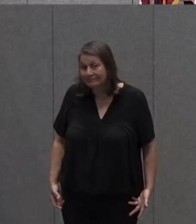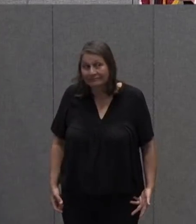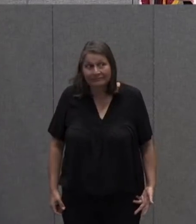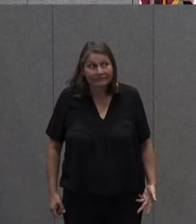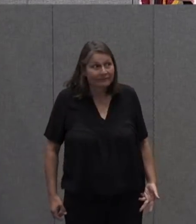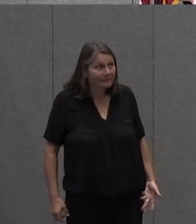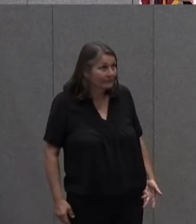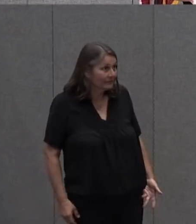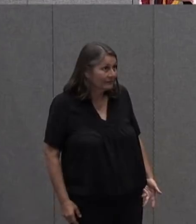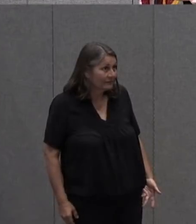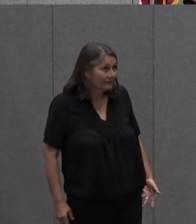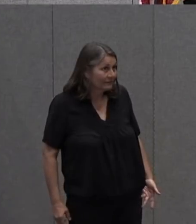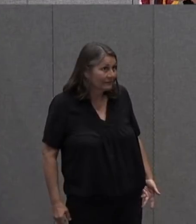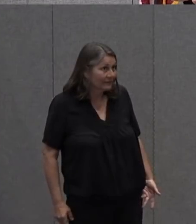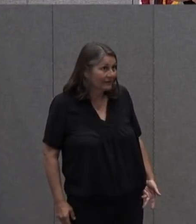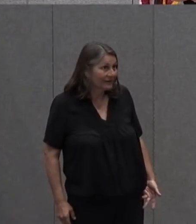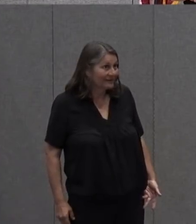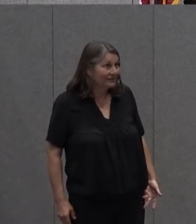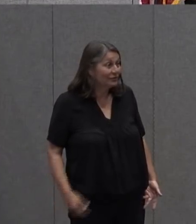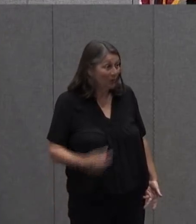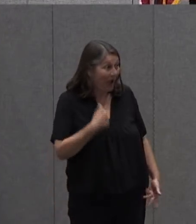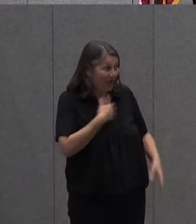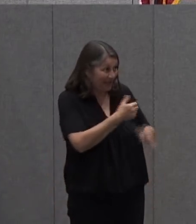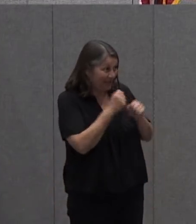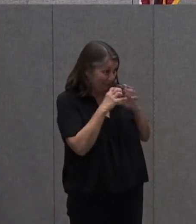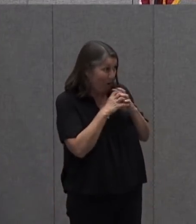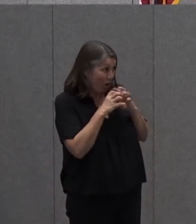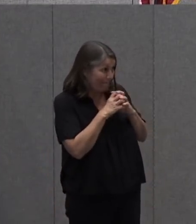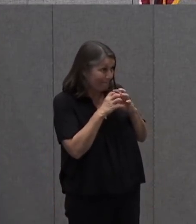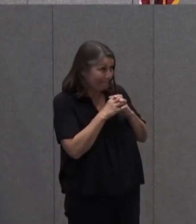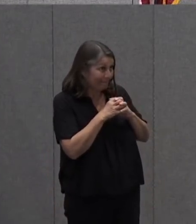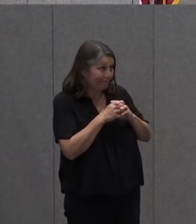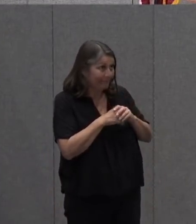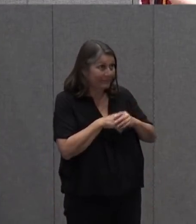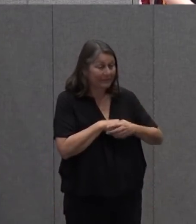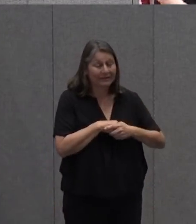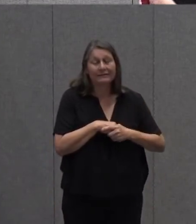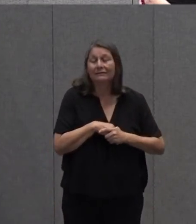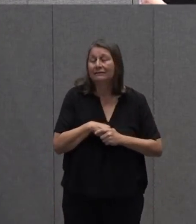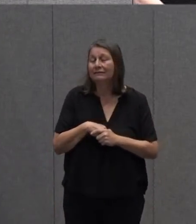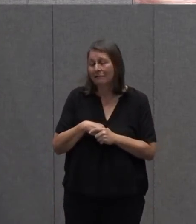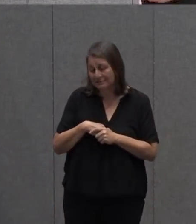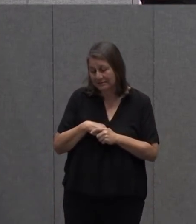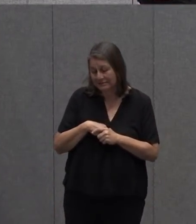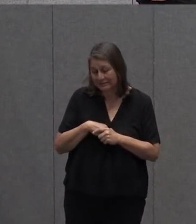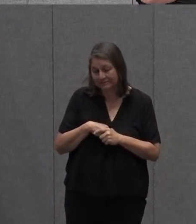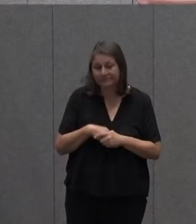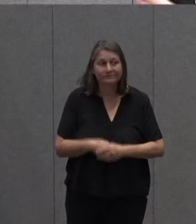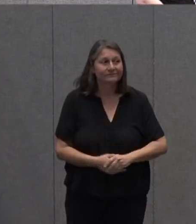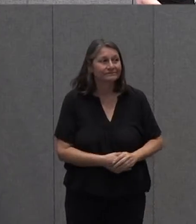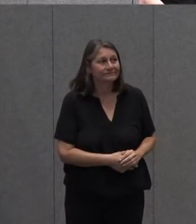You get the pom. And so if you win. - Yes. I don't usually get my feelings hurt by it. Wow. You go girl.